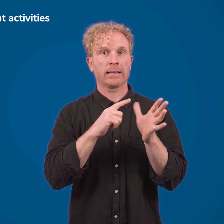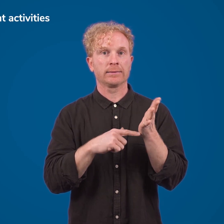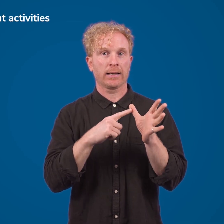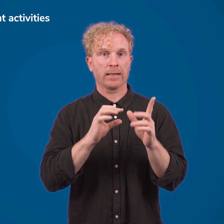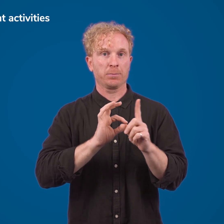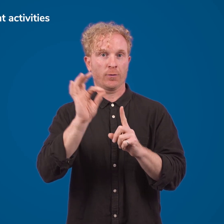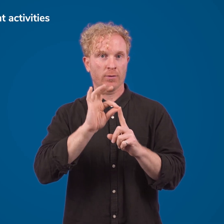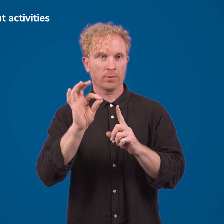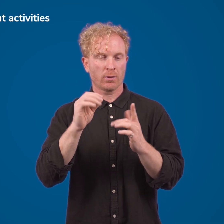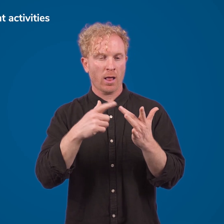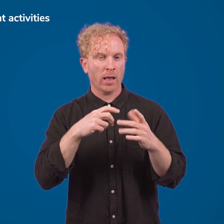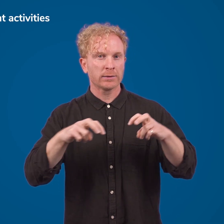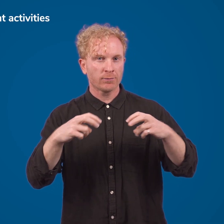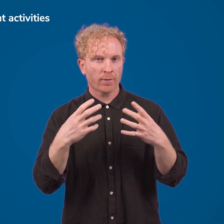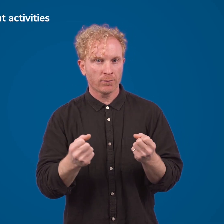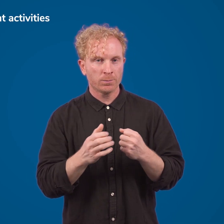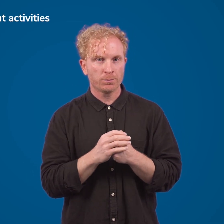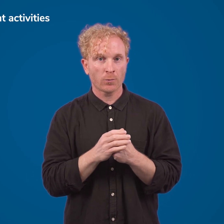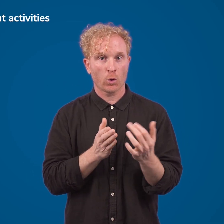Other data improvement activities